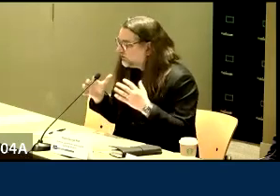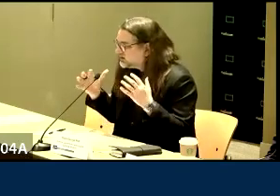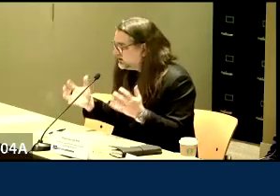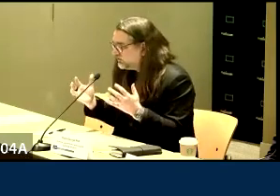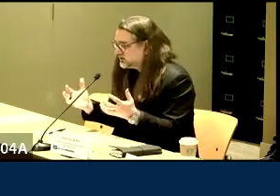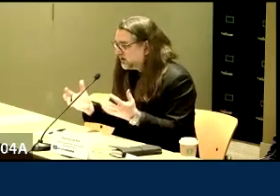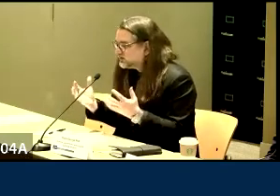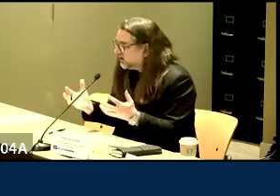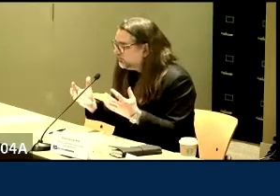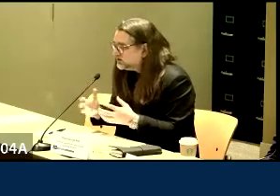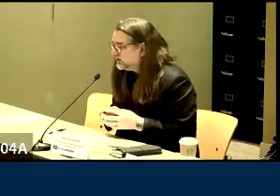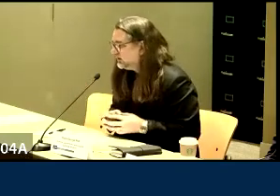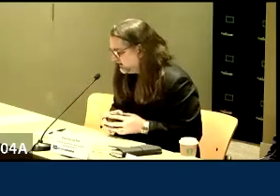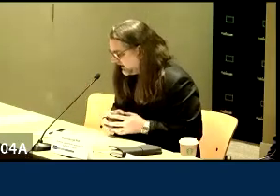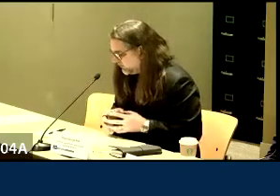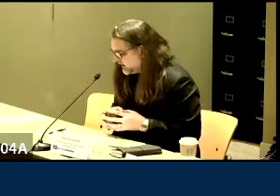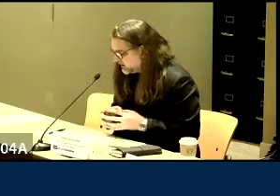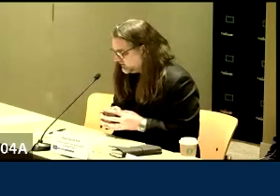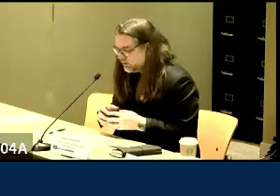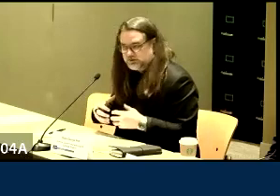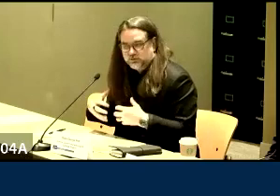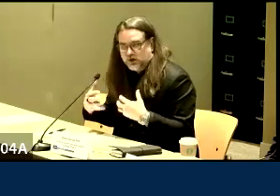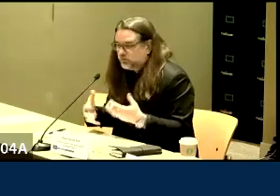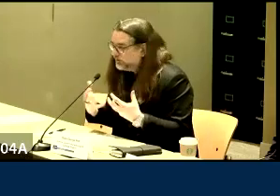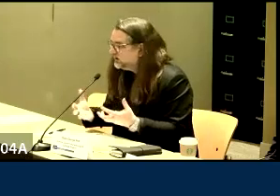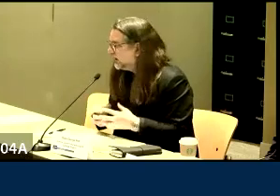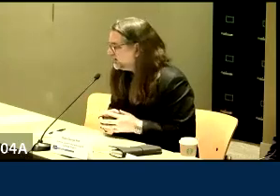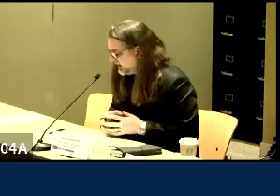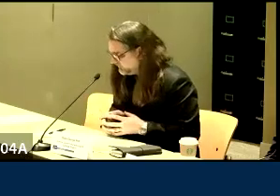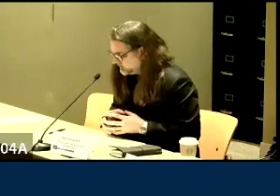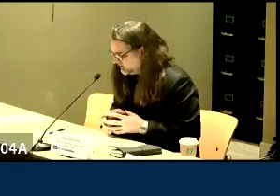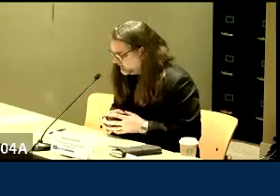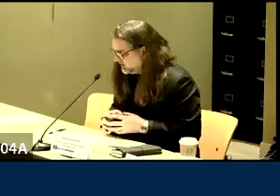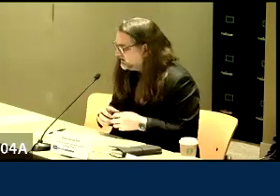Our secret sauce, our mission in how we're actually going to realize that vision is